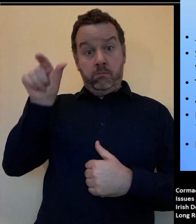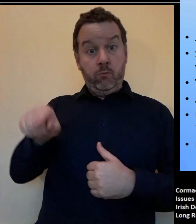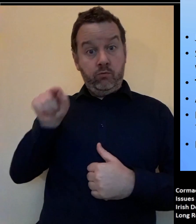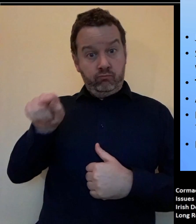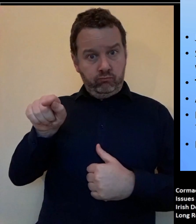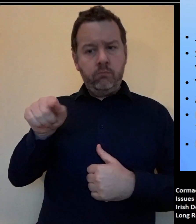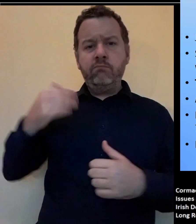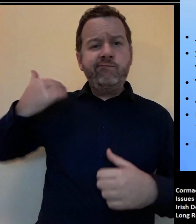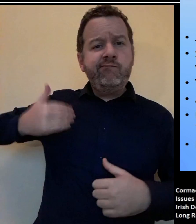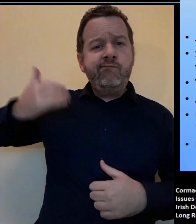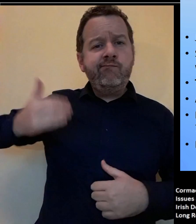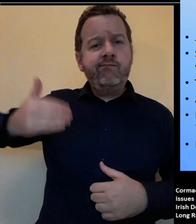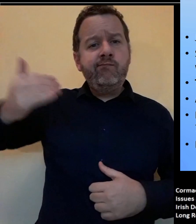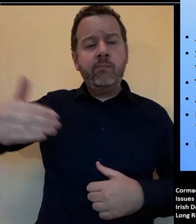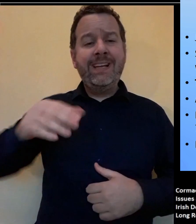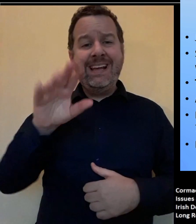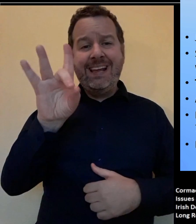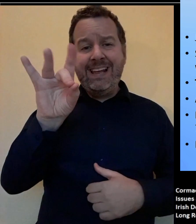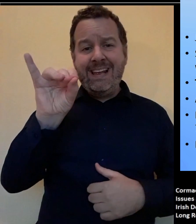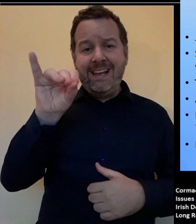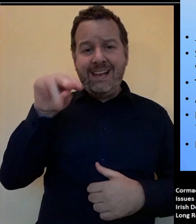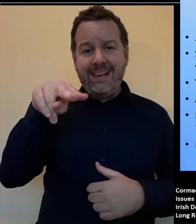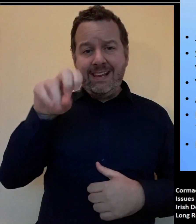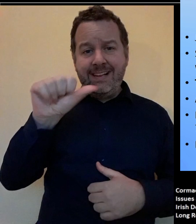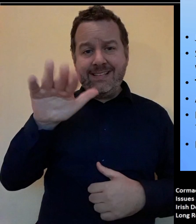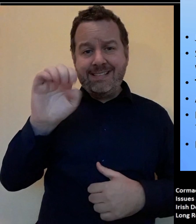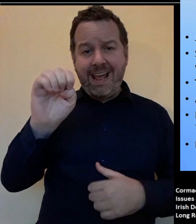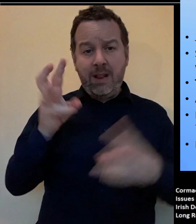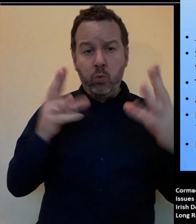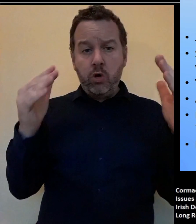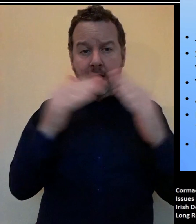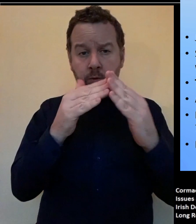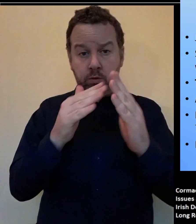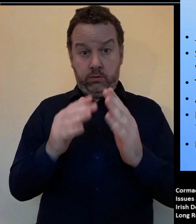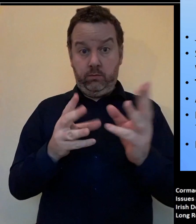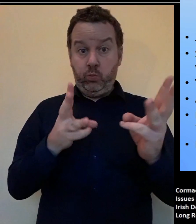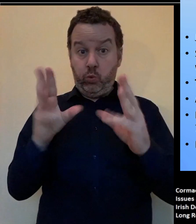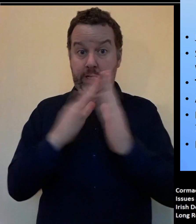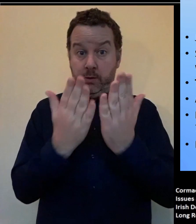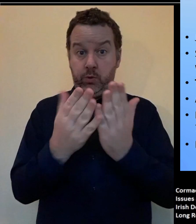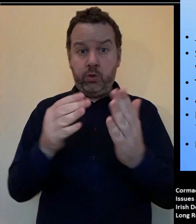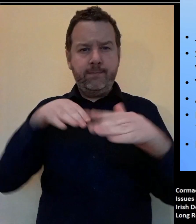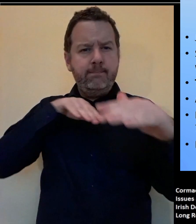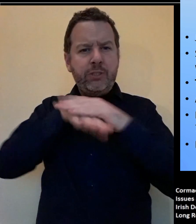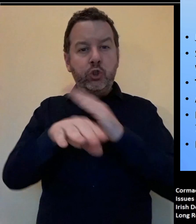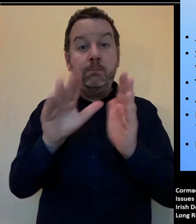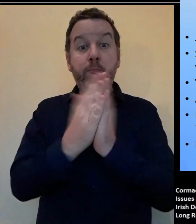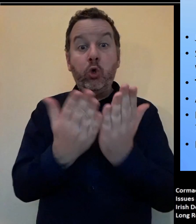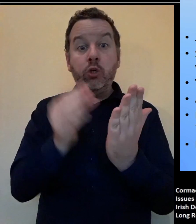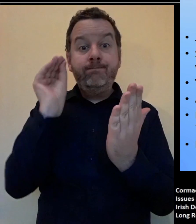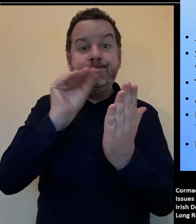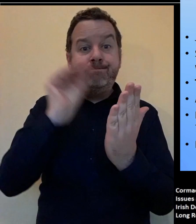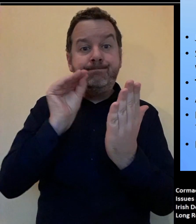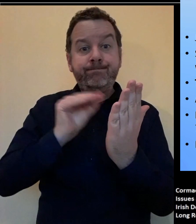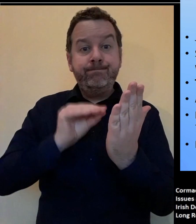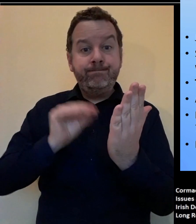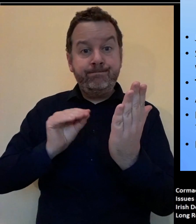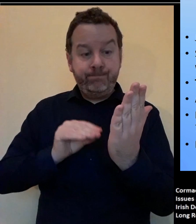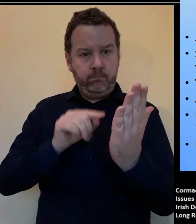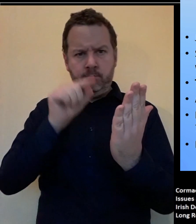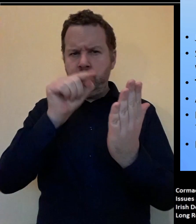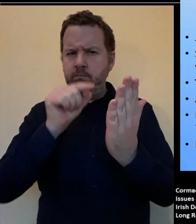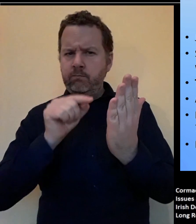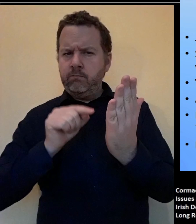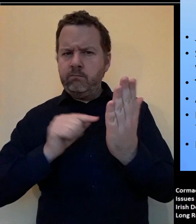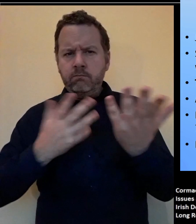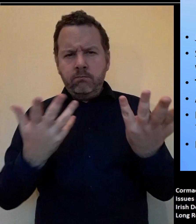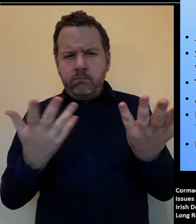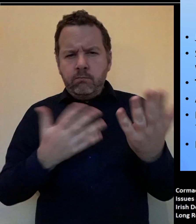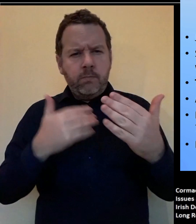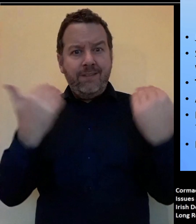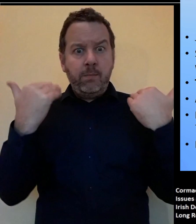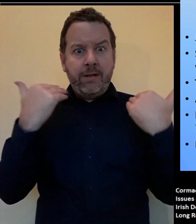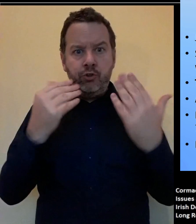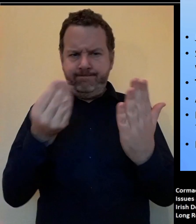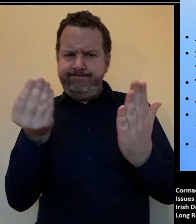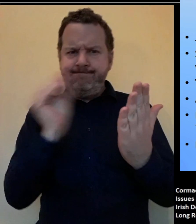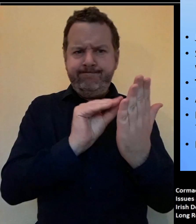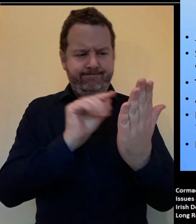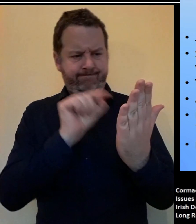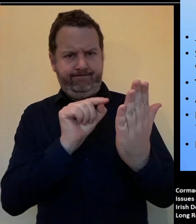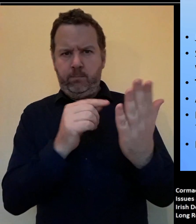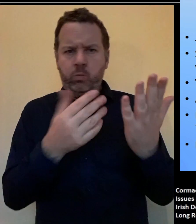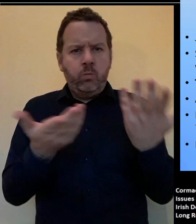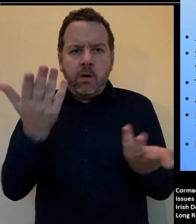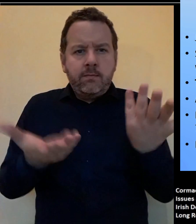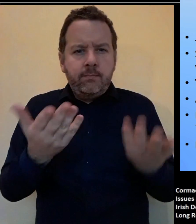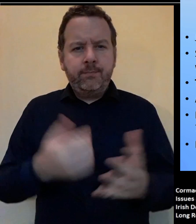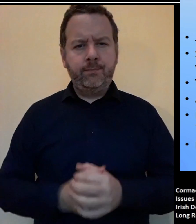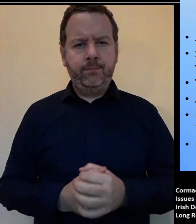Let's have a closer look at what indoor relief registers for the Kinsale workhouse actually record about Reilly.